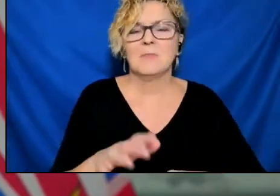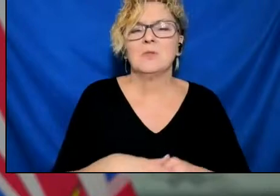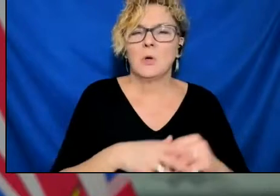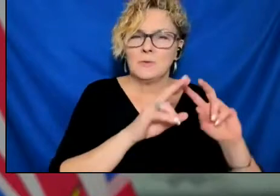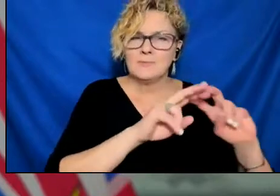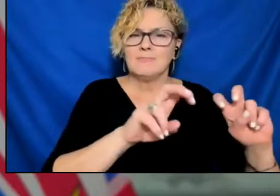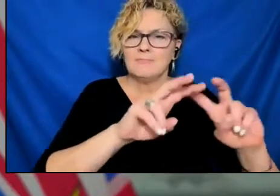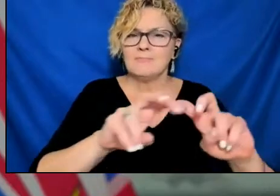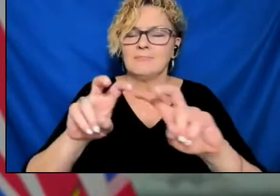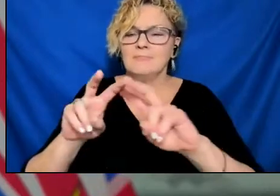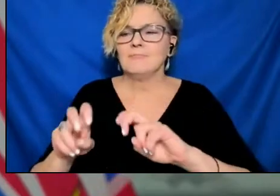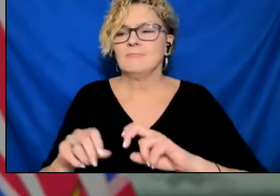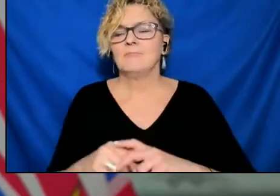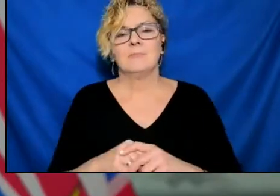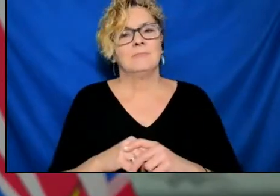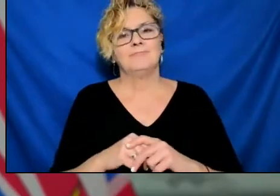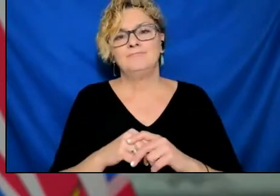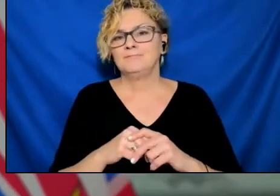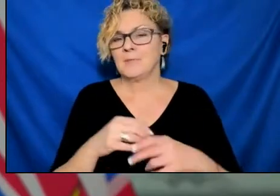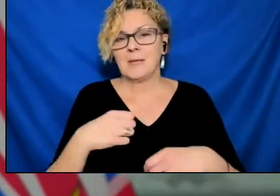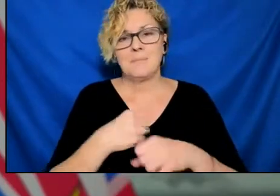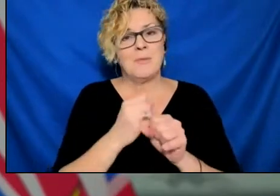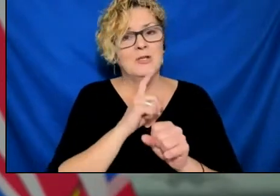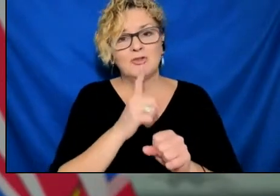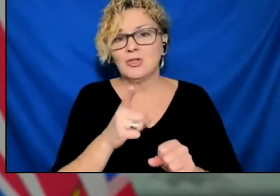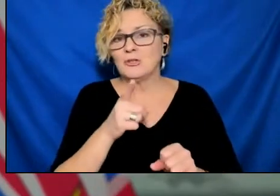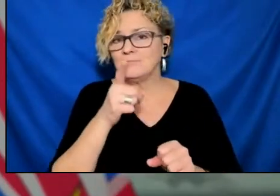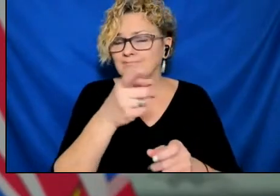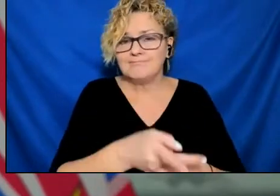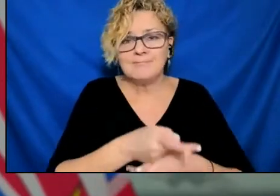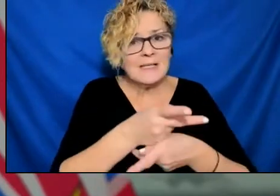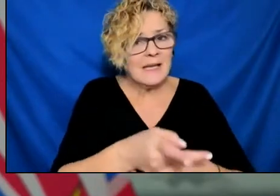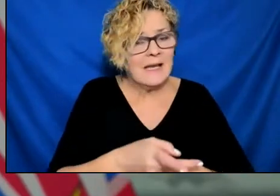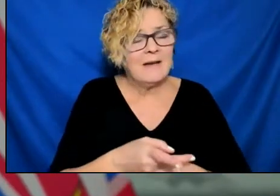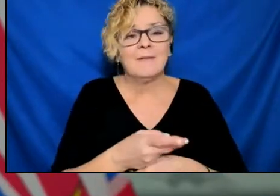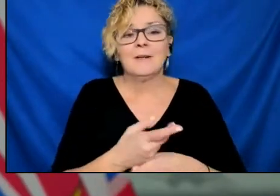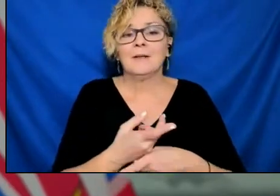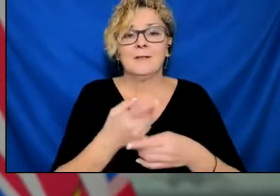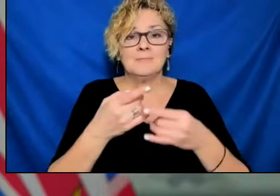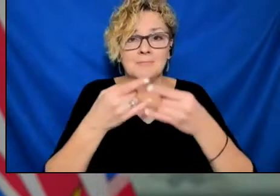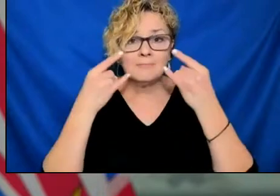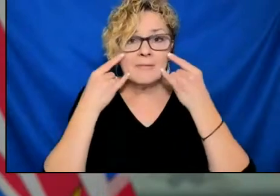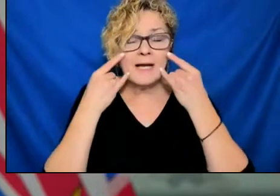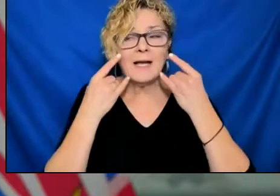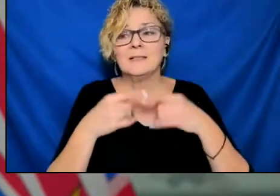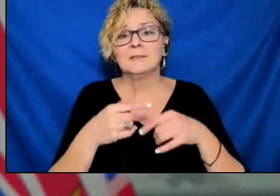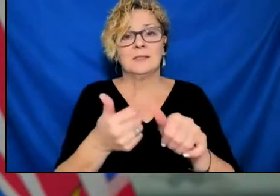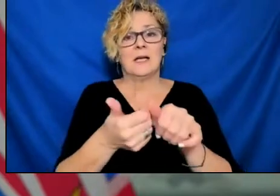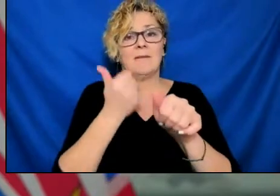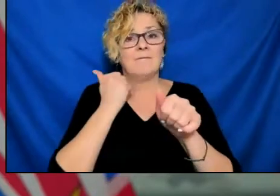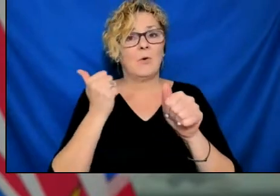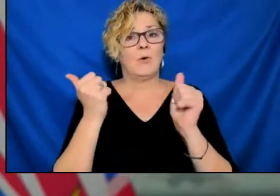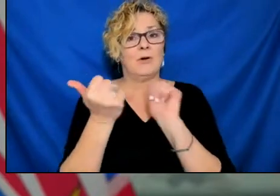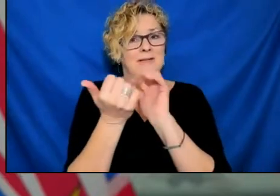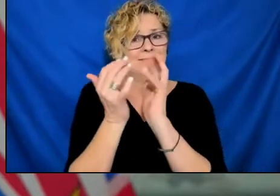add making wearing of masks, for example, keeping distances Making sure you're not in a